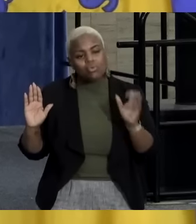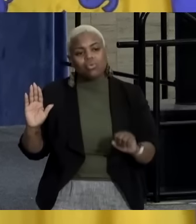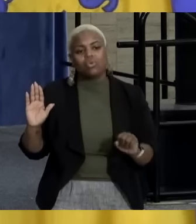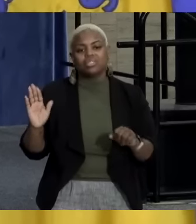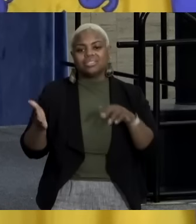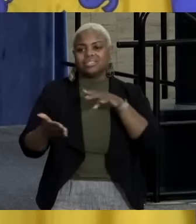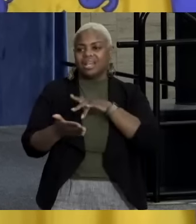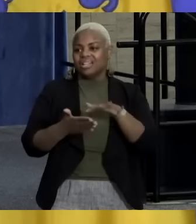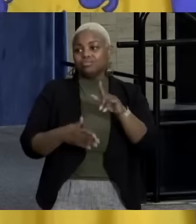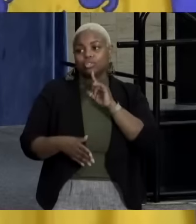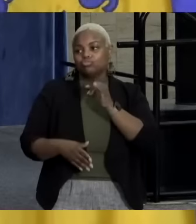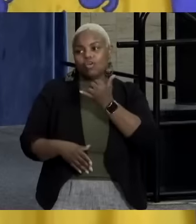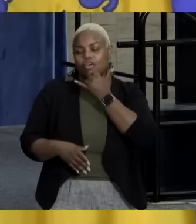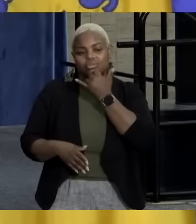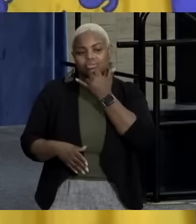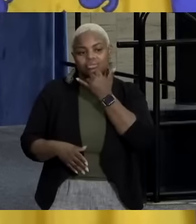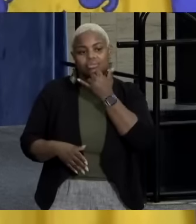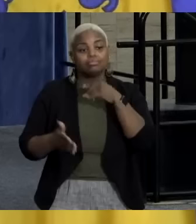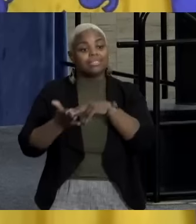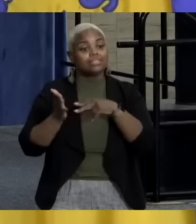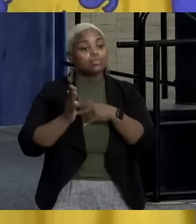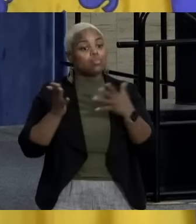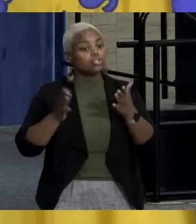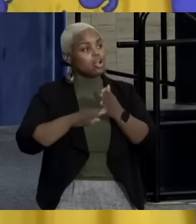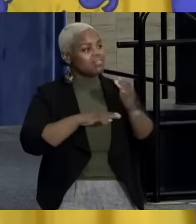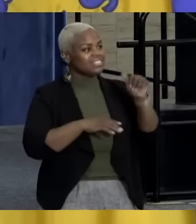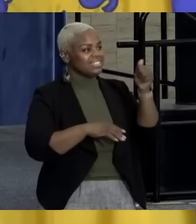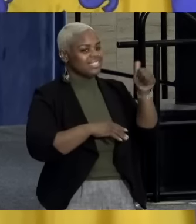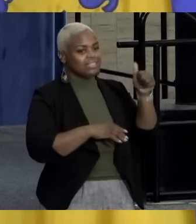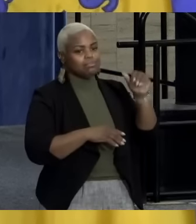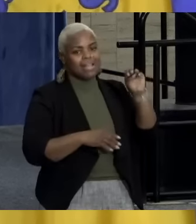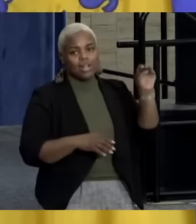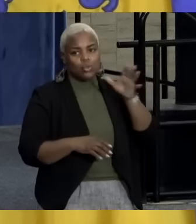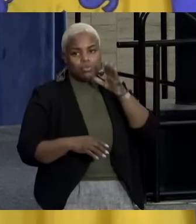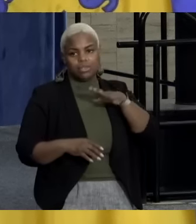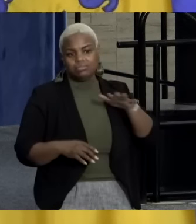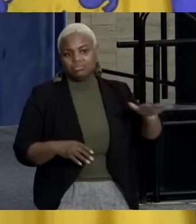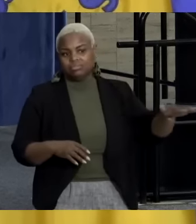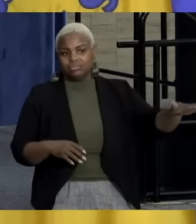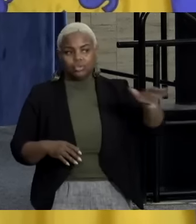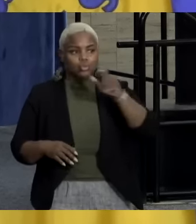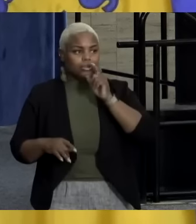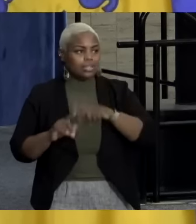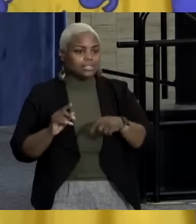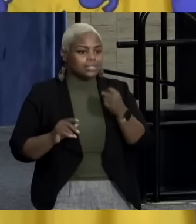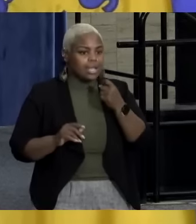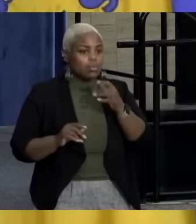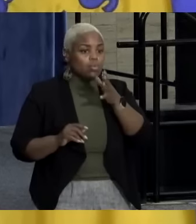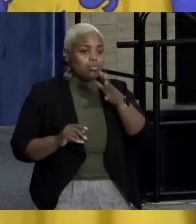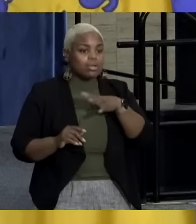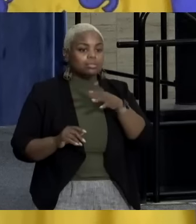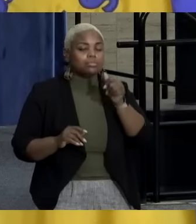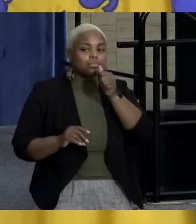women from accessing this essential hormone. Women have endured sleepless nights, derailed careers,